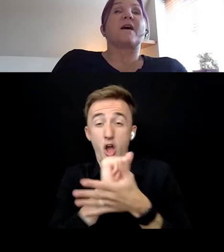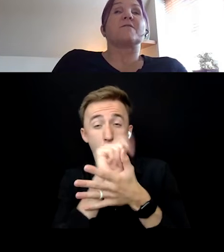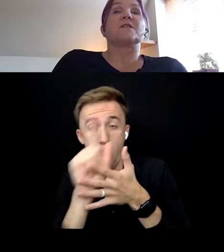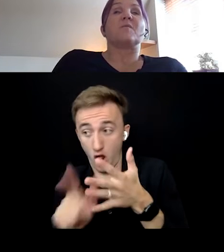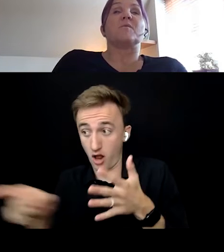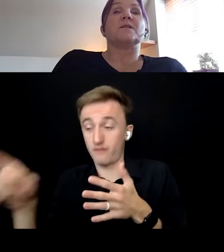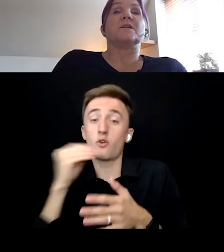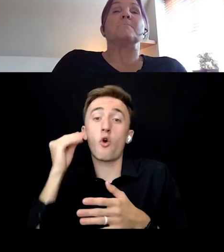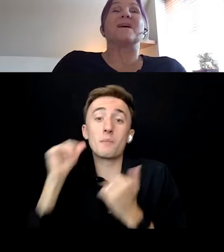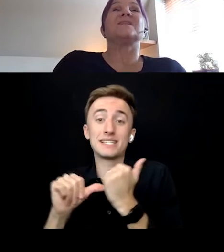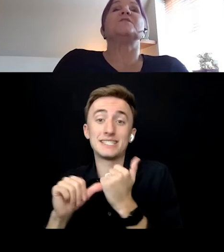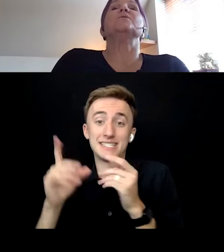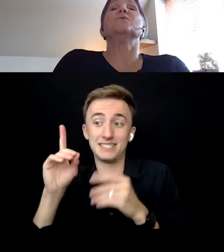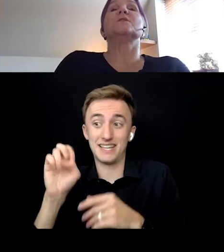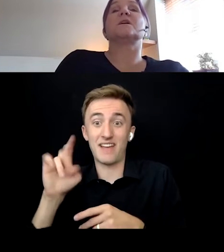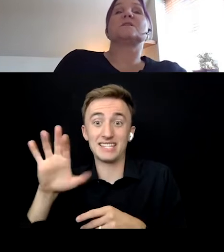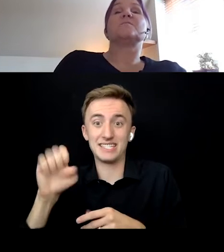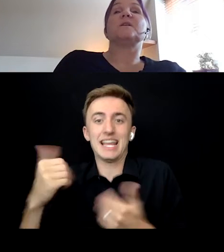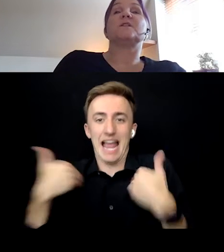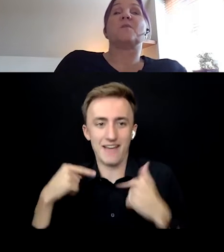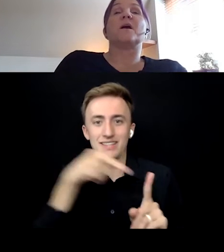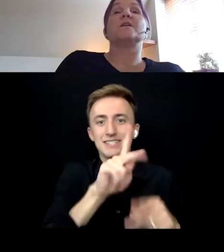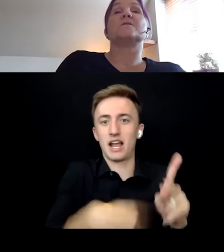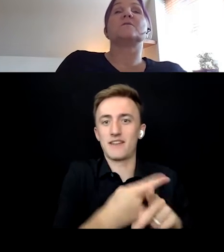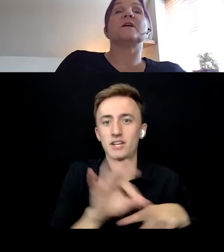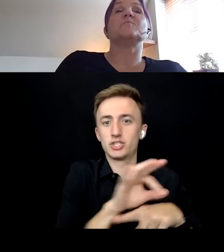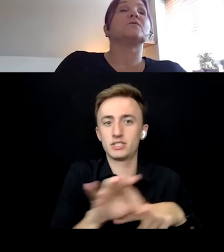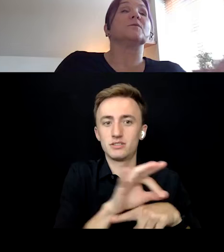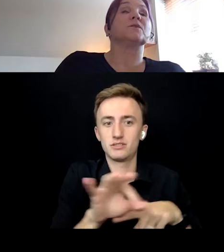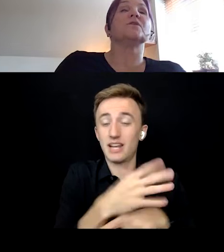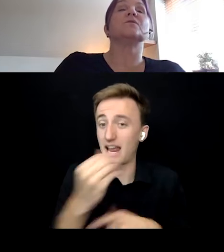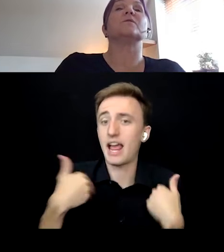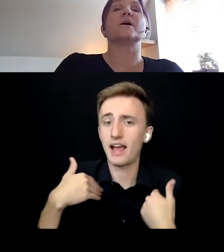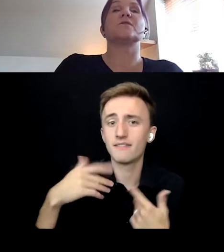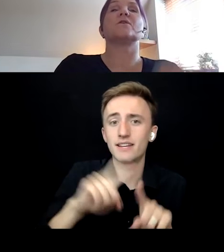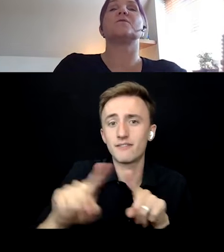have this capability as do all of the text to speech APIs available from Google, Microsoft,